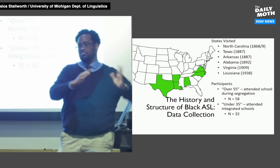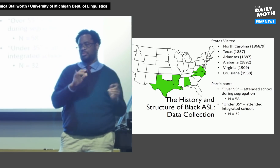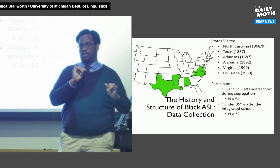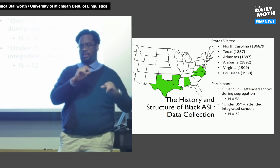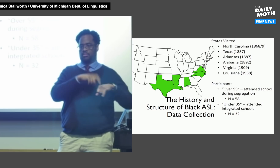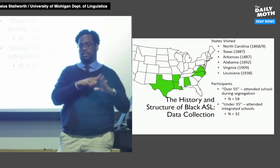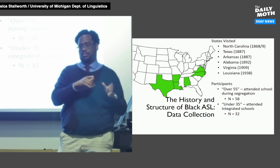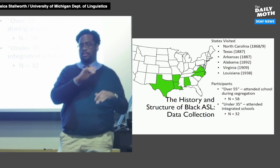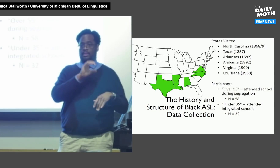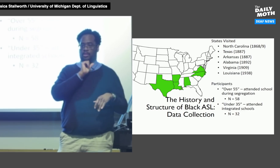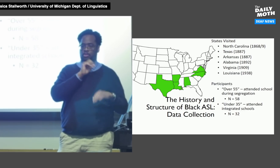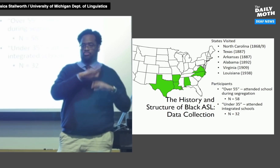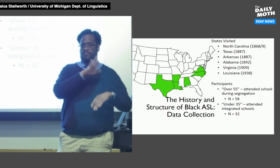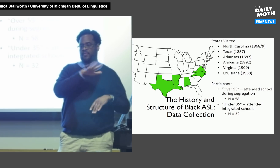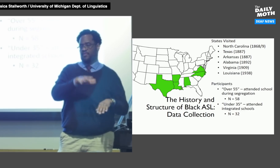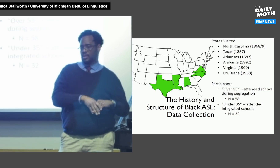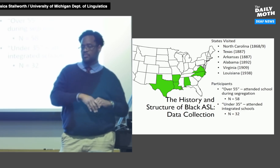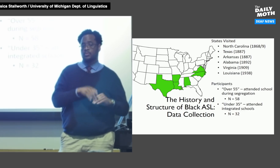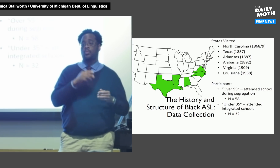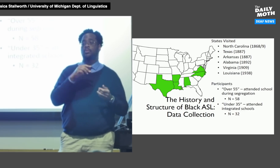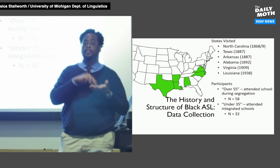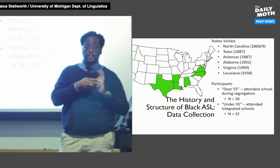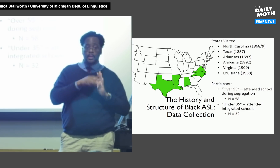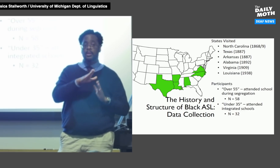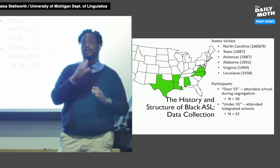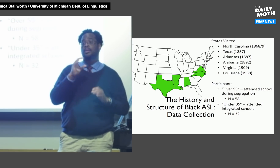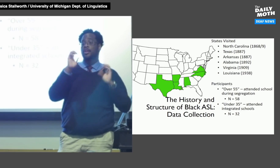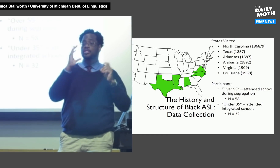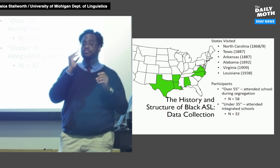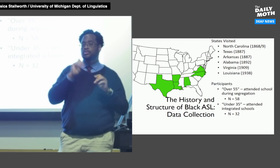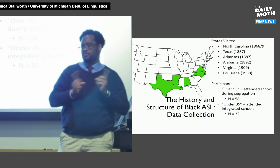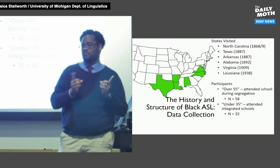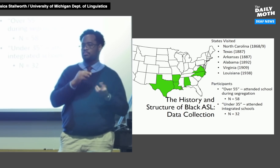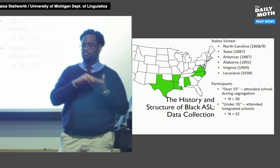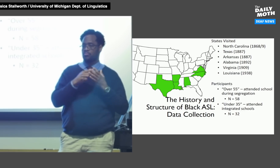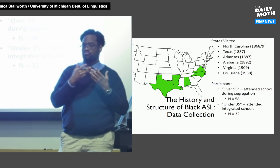in that range, so they were 55 years and above at that time. So it means their educational experiences were different.